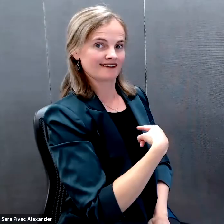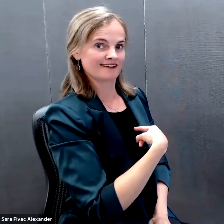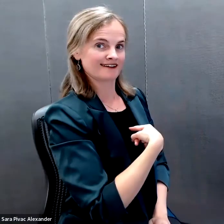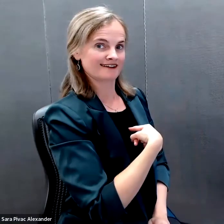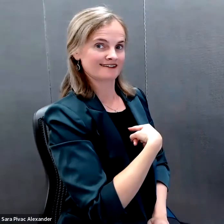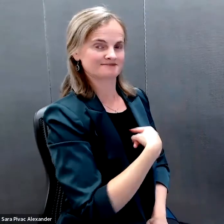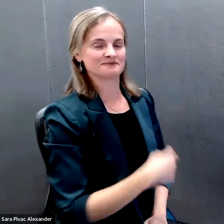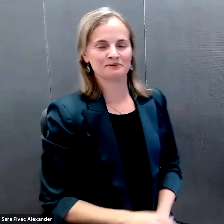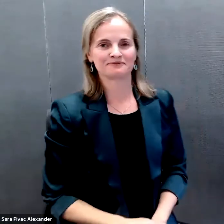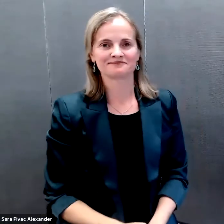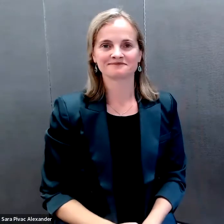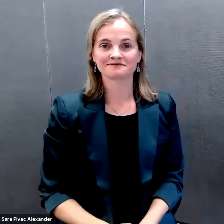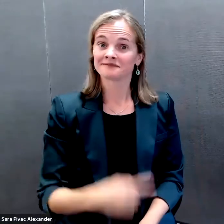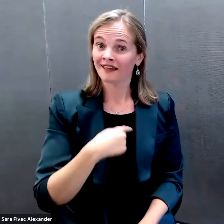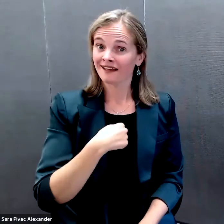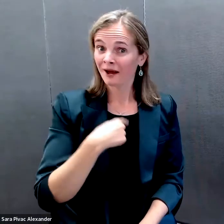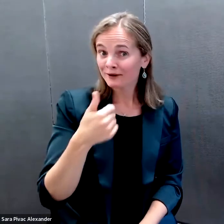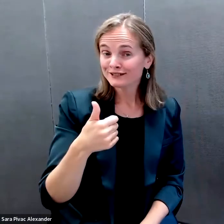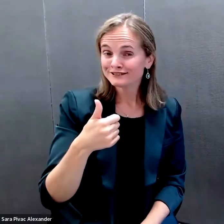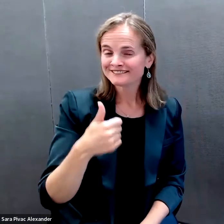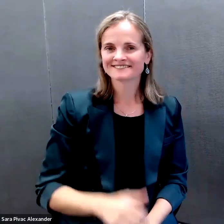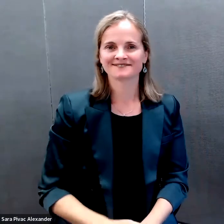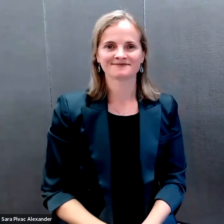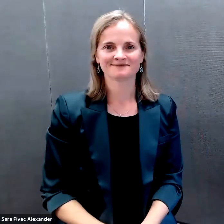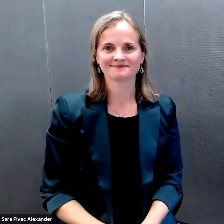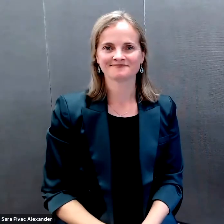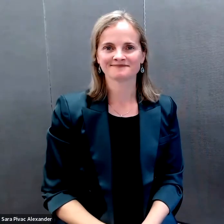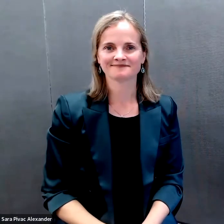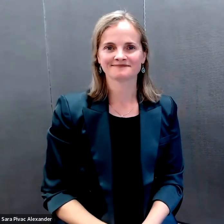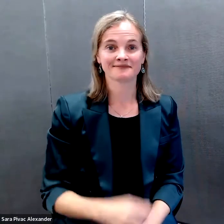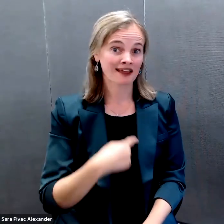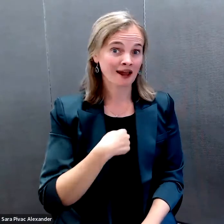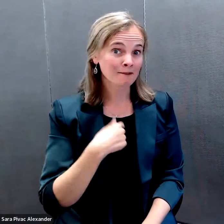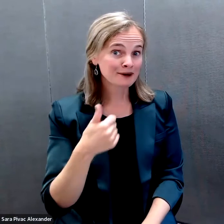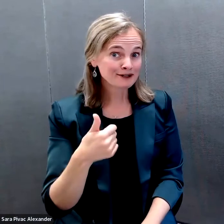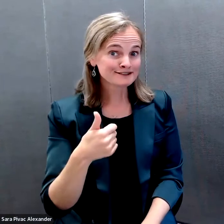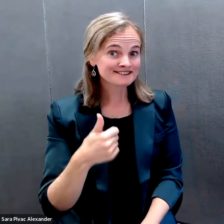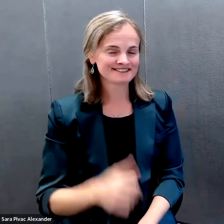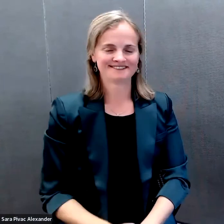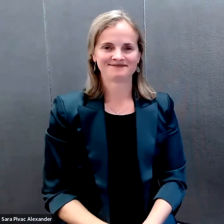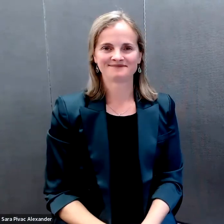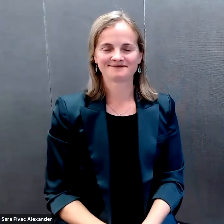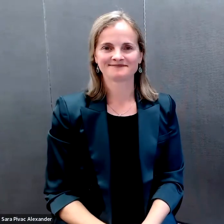okay for yourself point yourself I 'm good I'm good